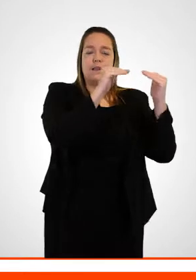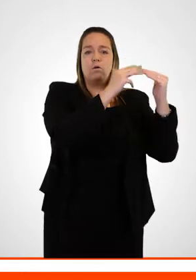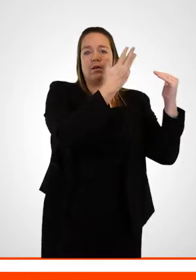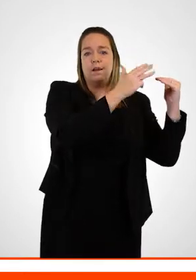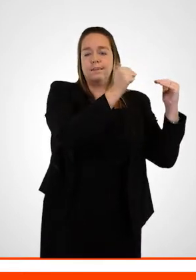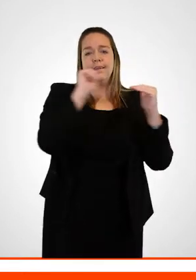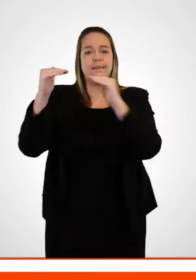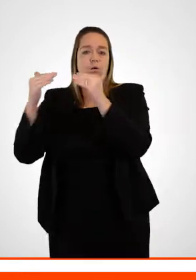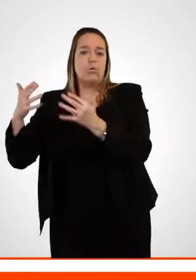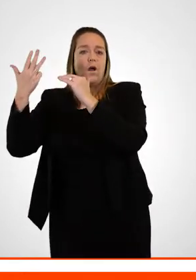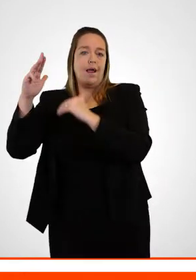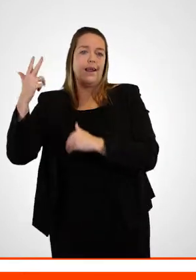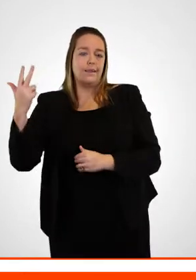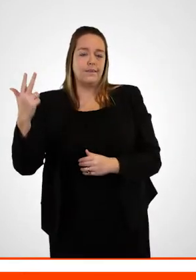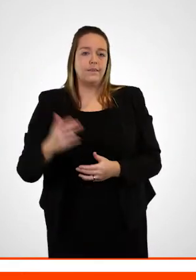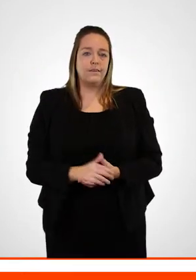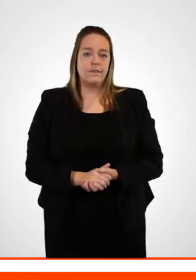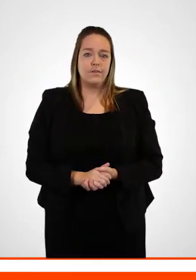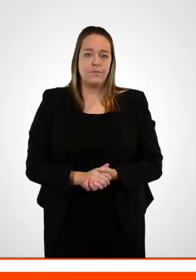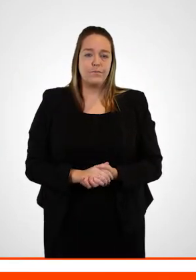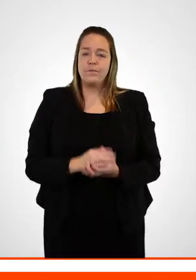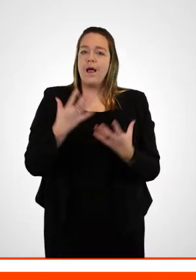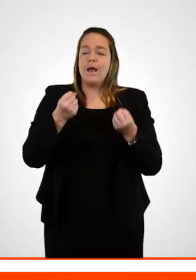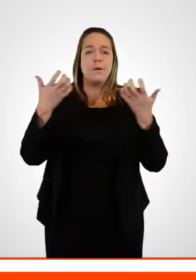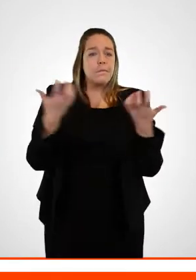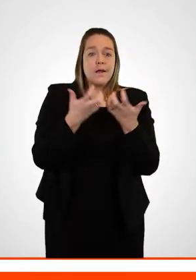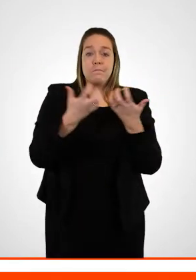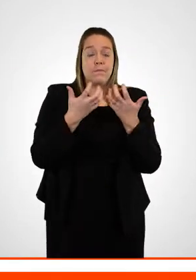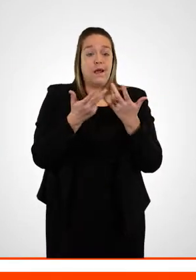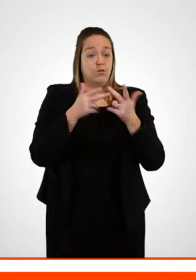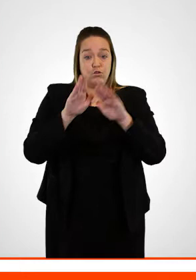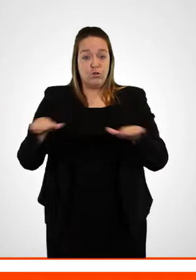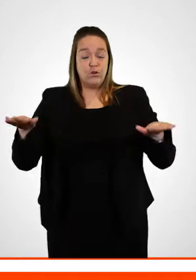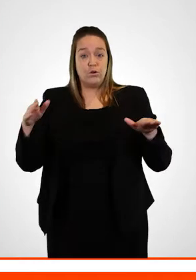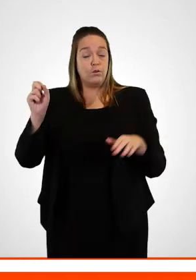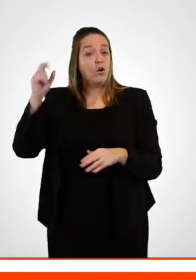and the other at a standard score of 98. But we have many more children in the cochlear implant group